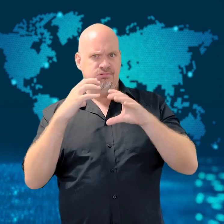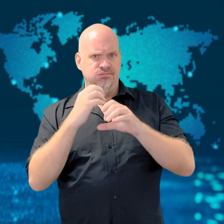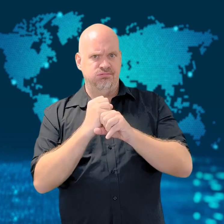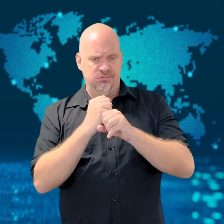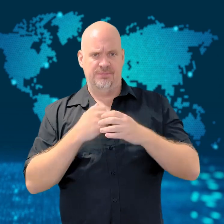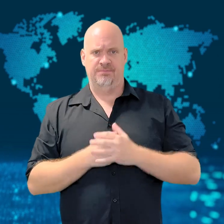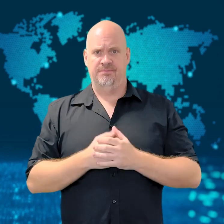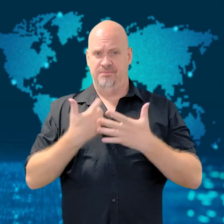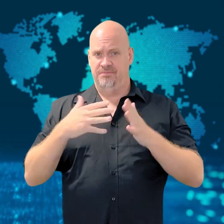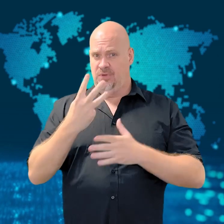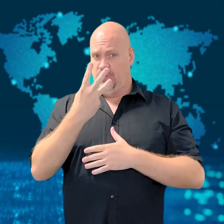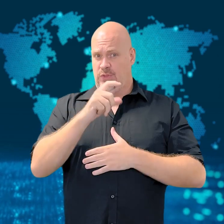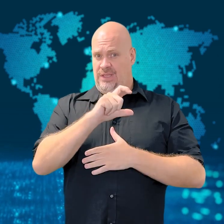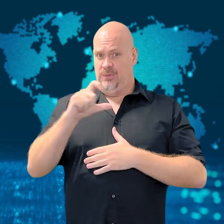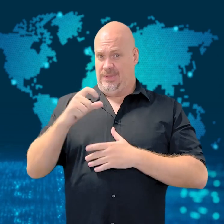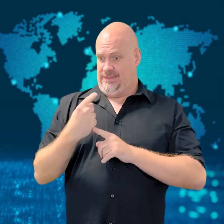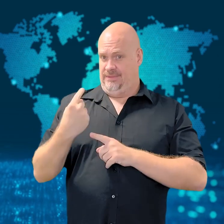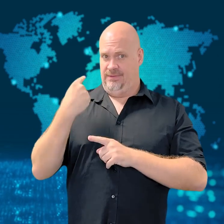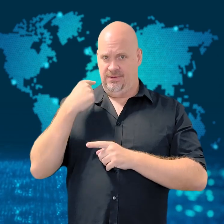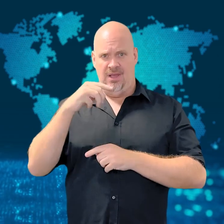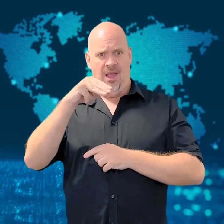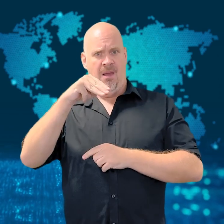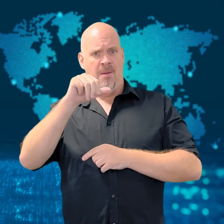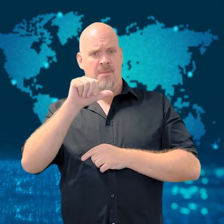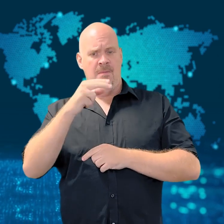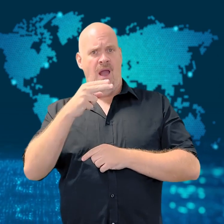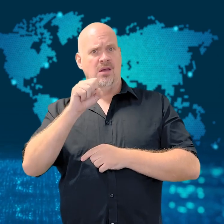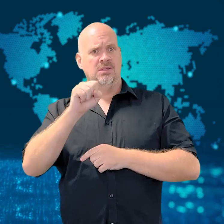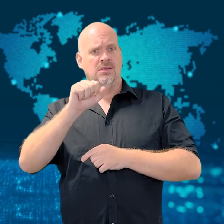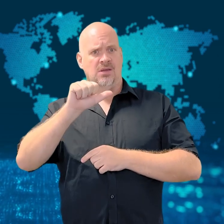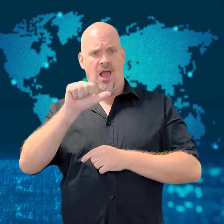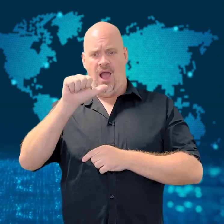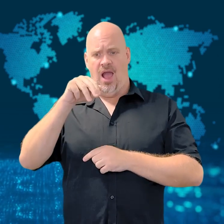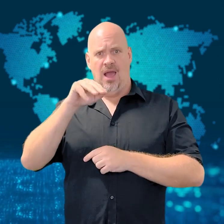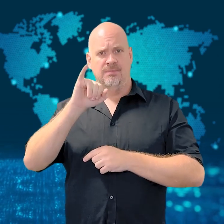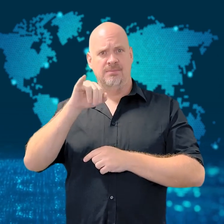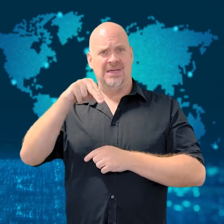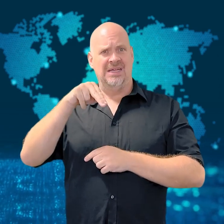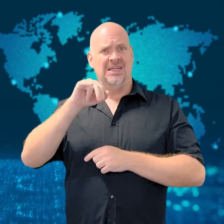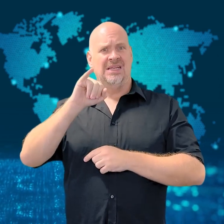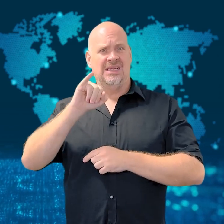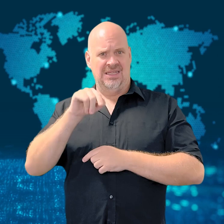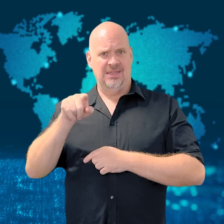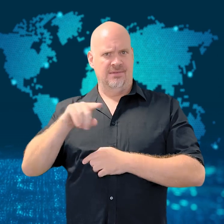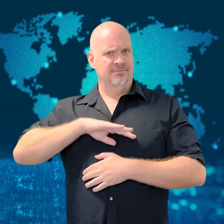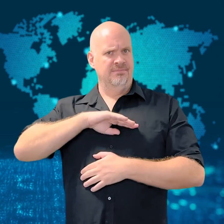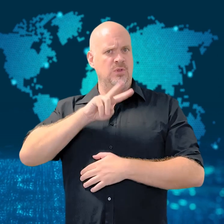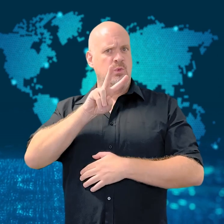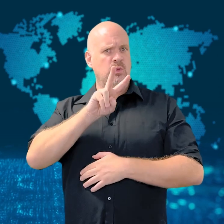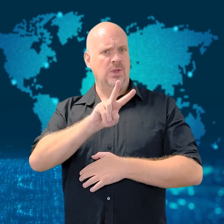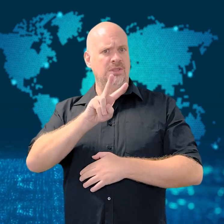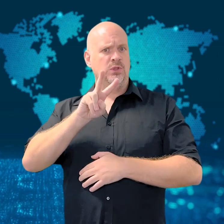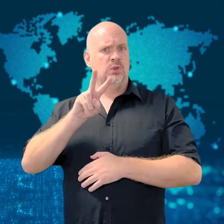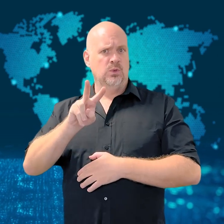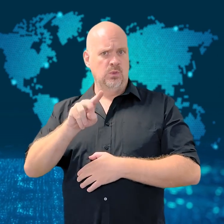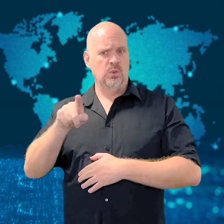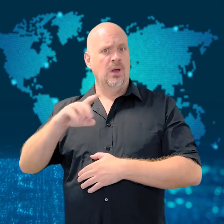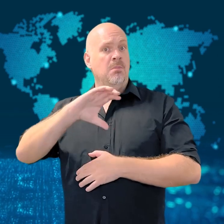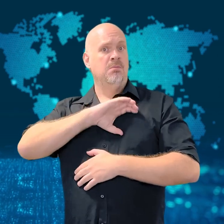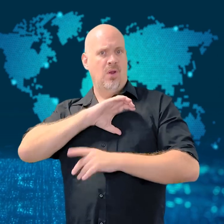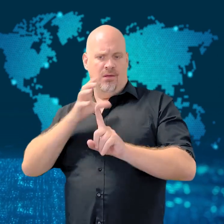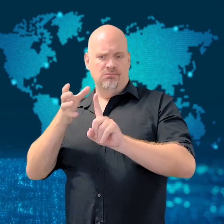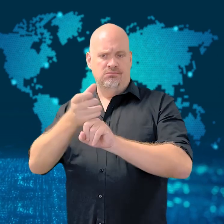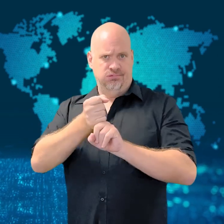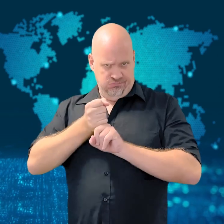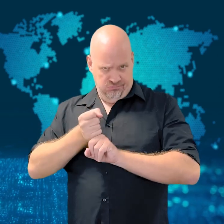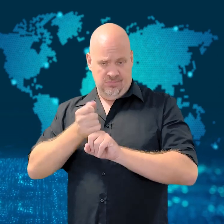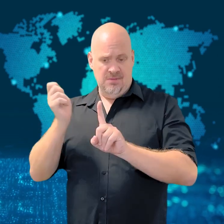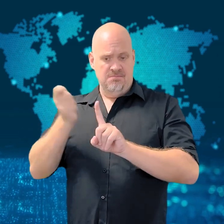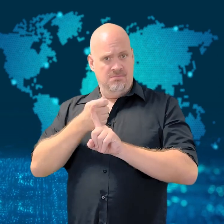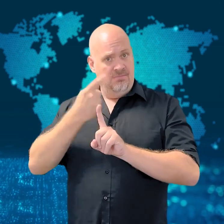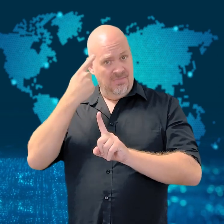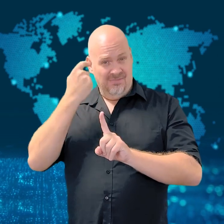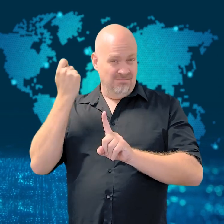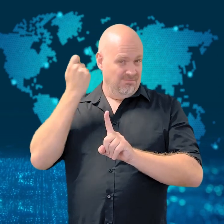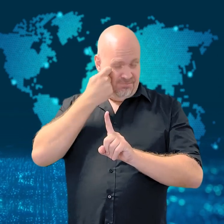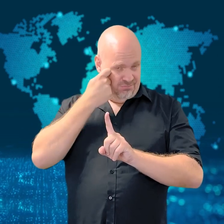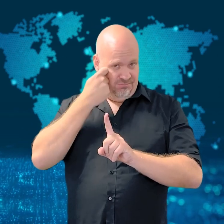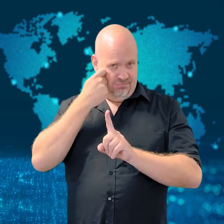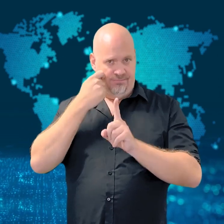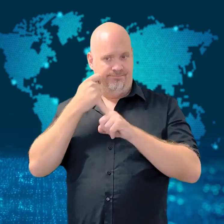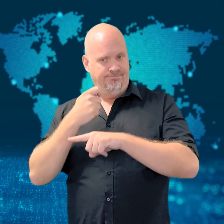The student protests began around three weeks ago after Mahsa Amini,